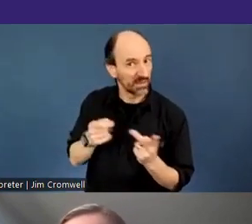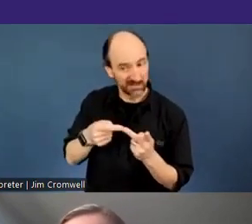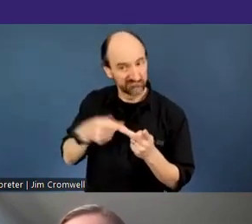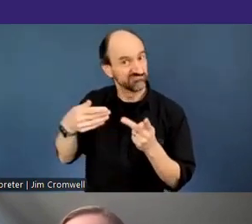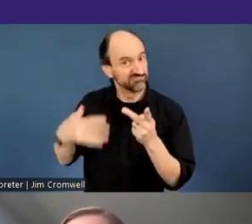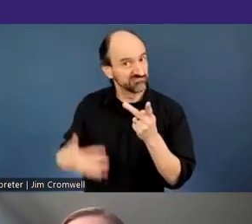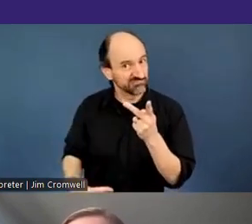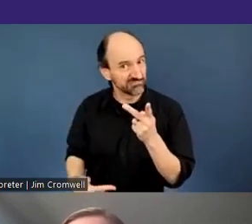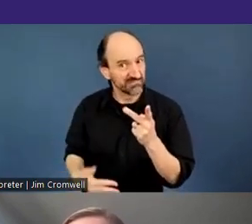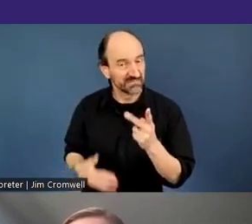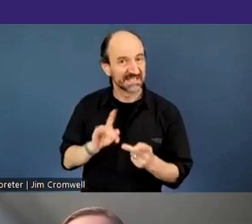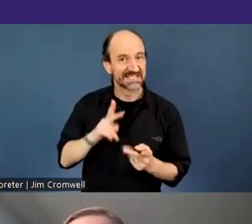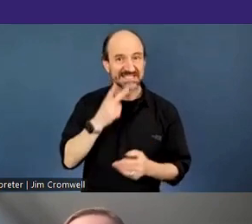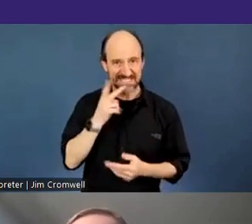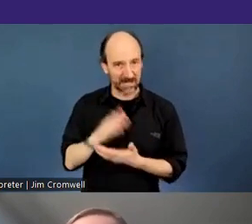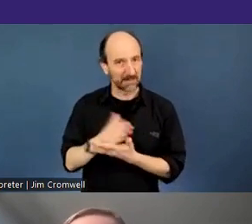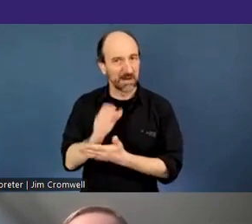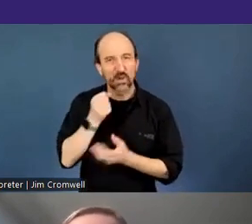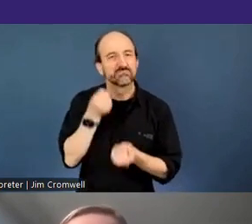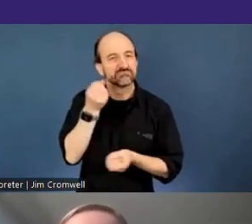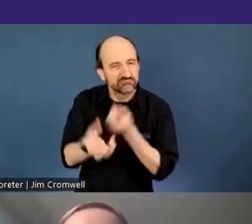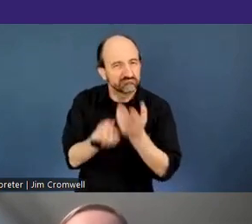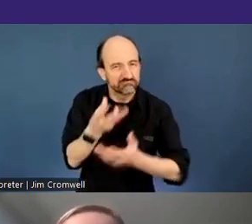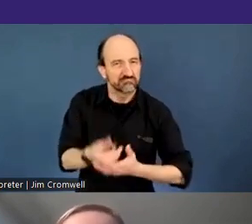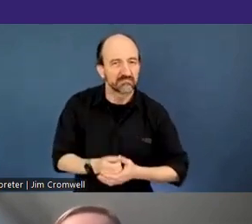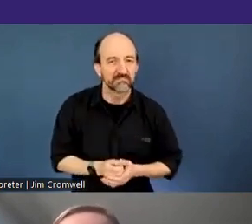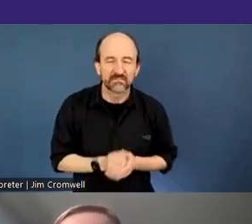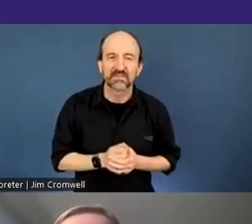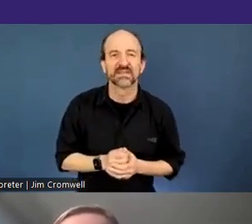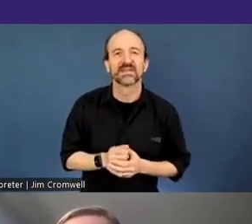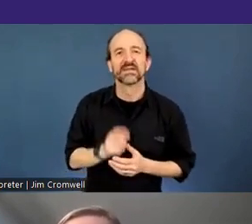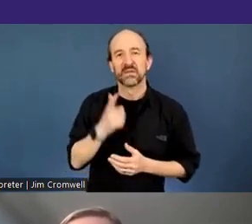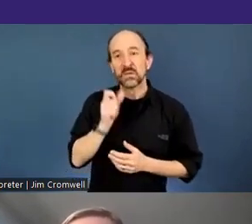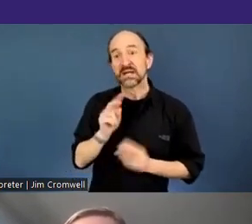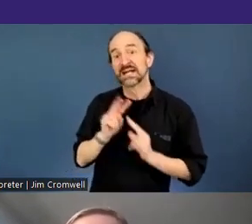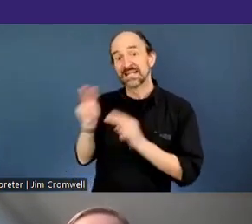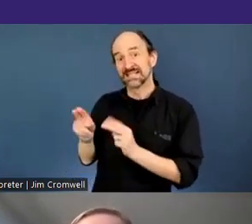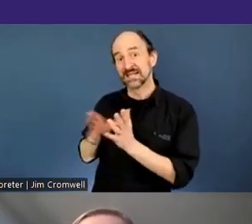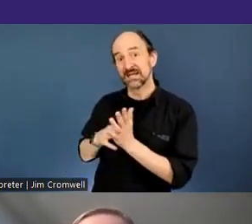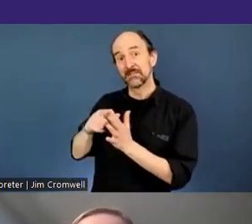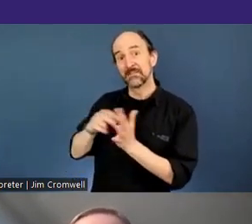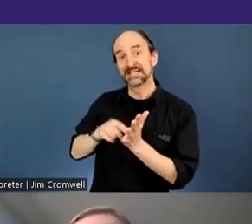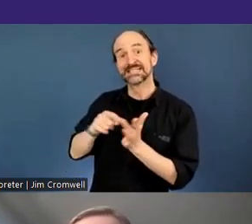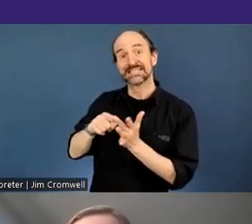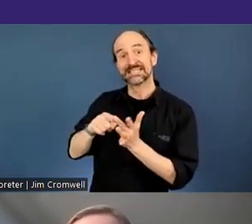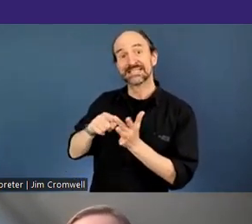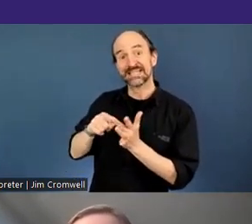our session. You well see in the Menti we're already asking that kind of question and that is what the second part of